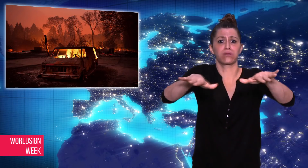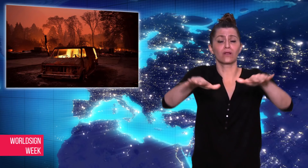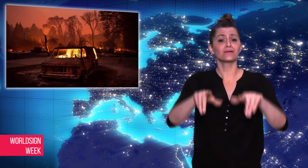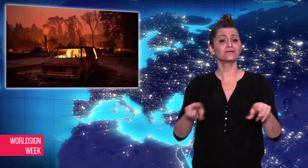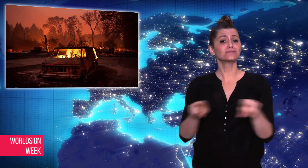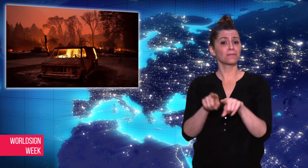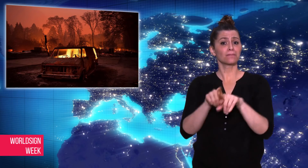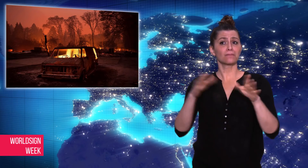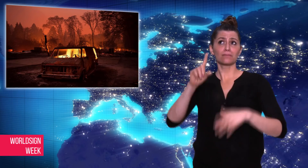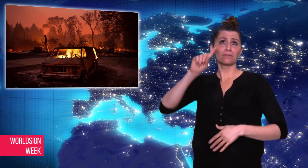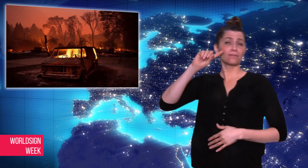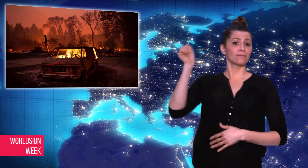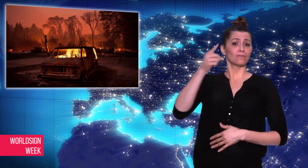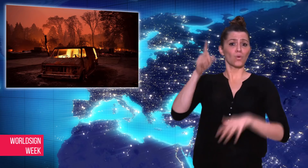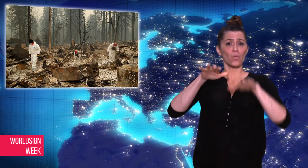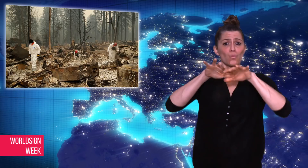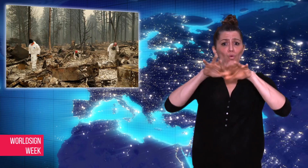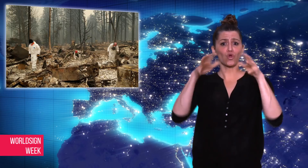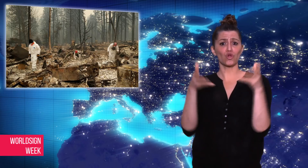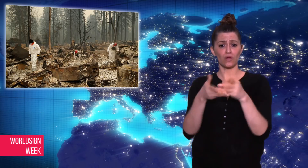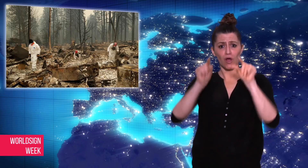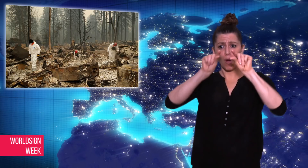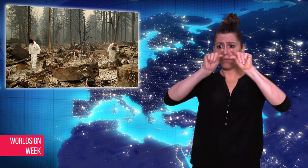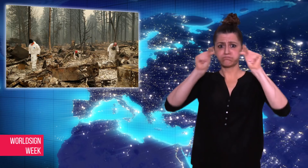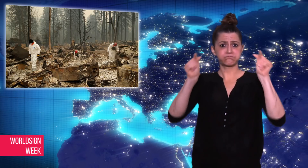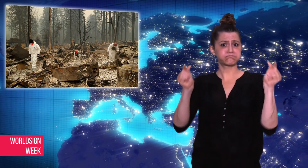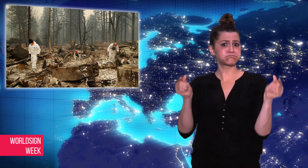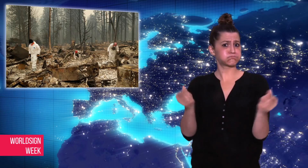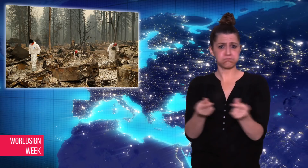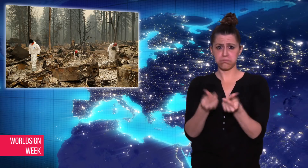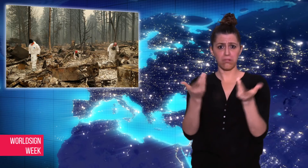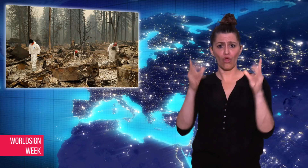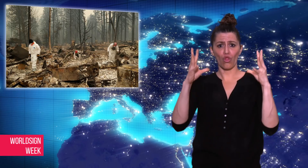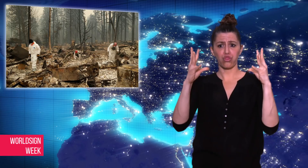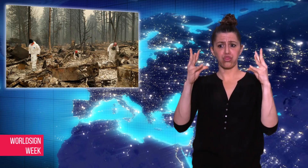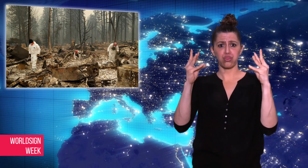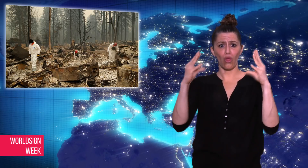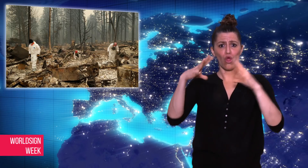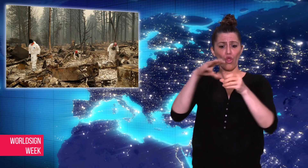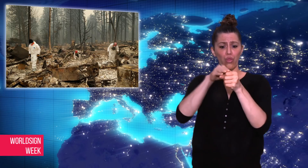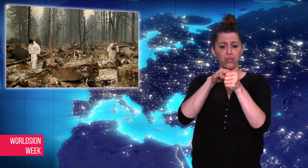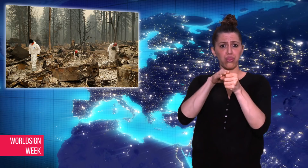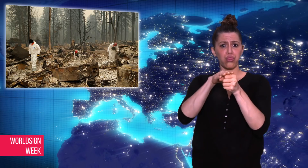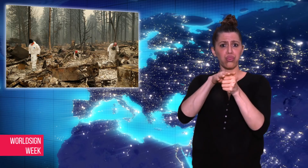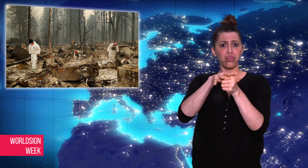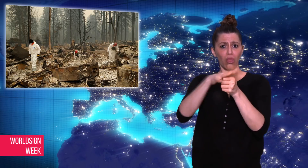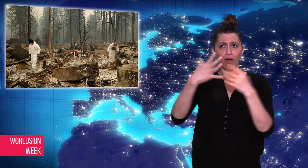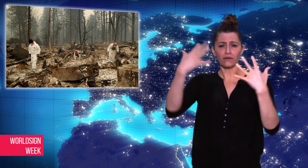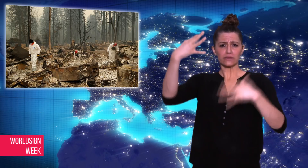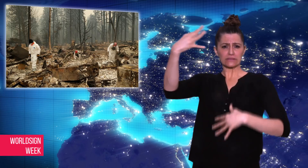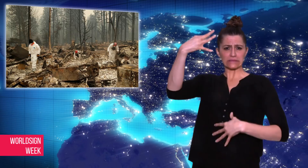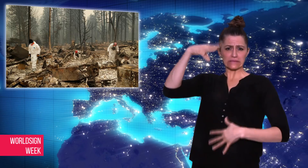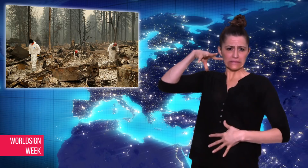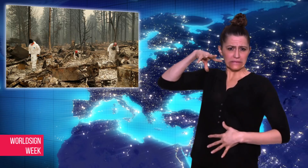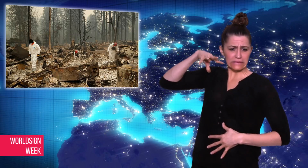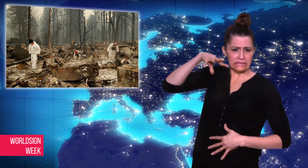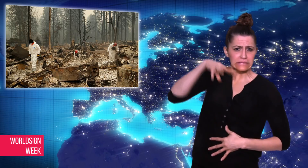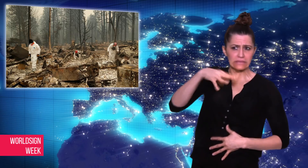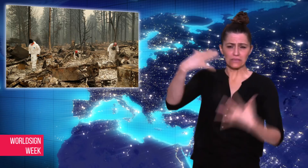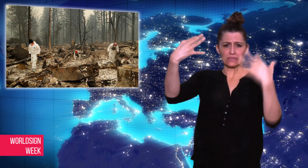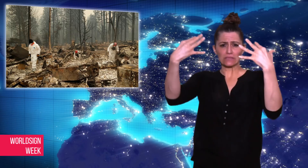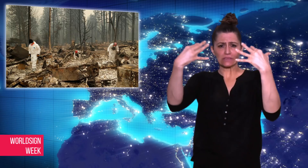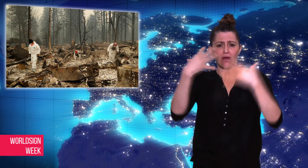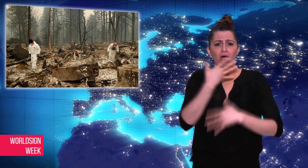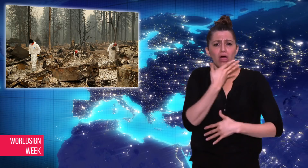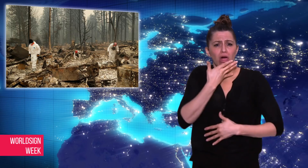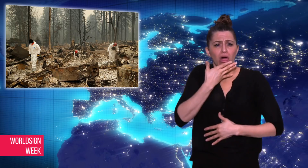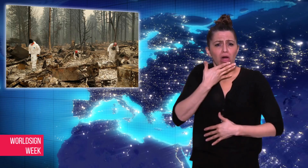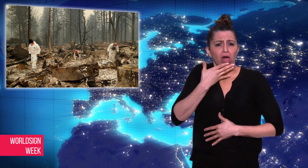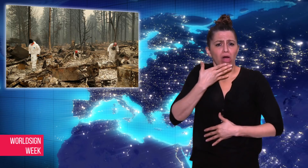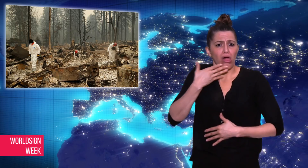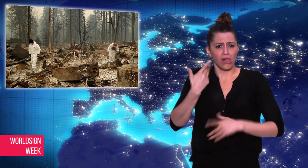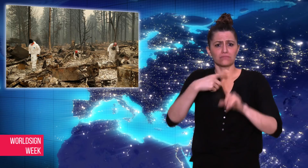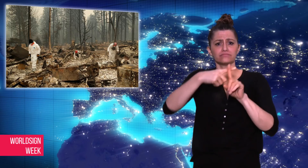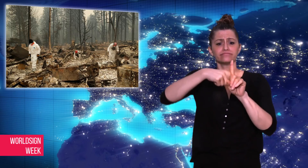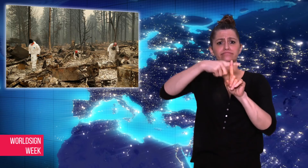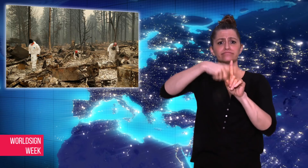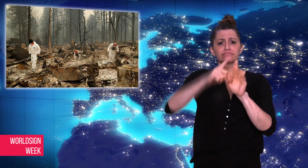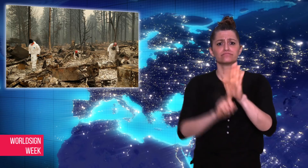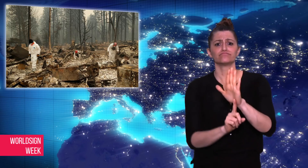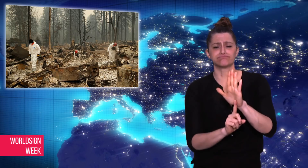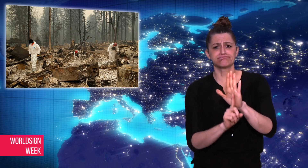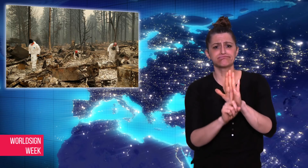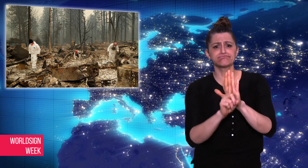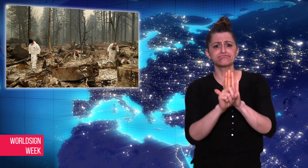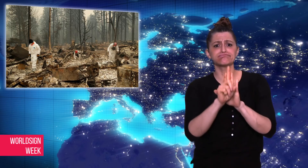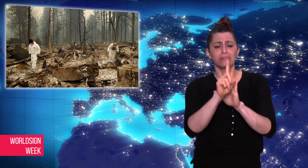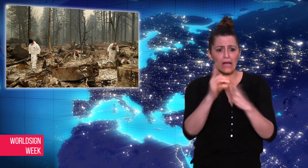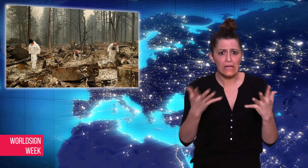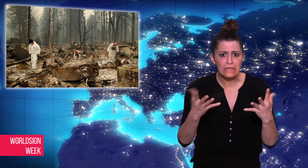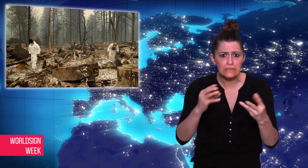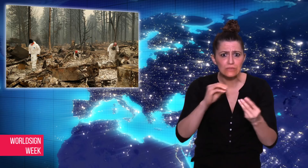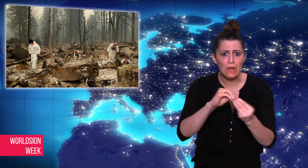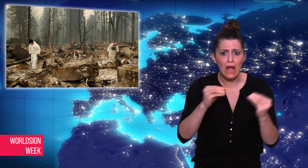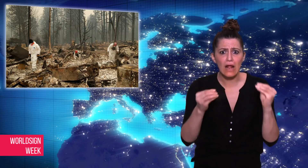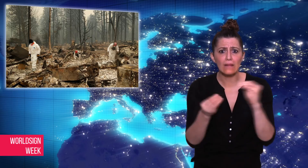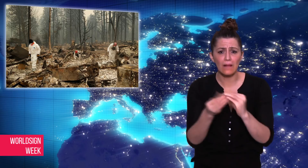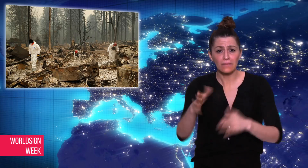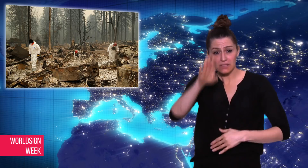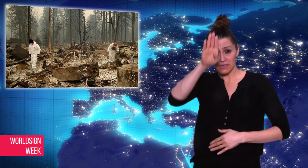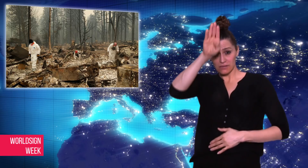are challenging firefighters who are struggling to stop